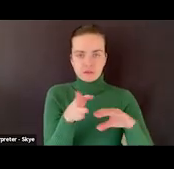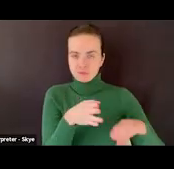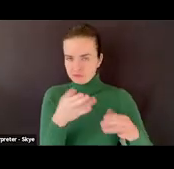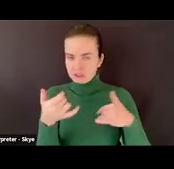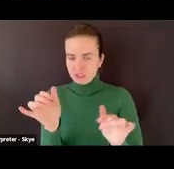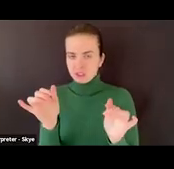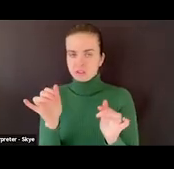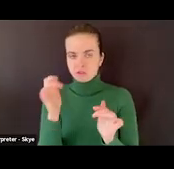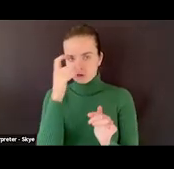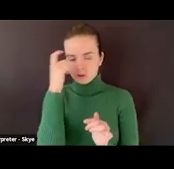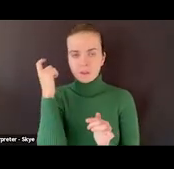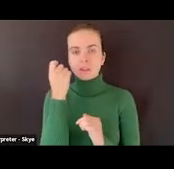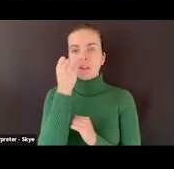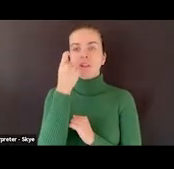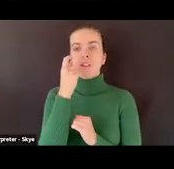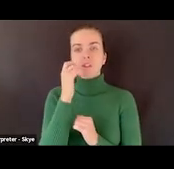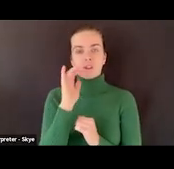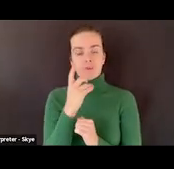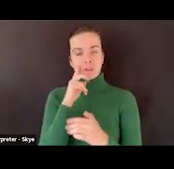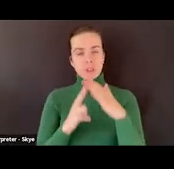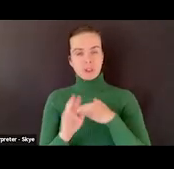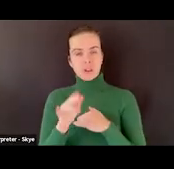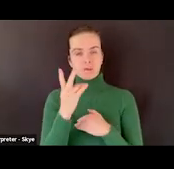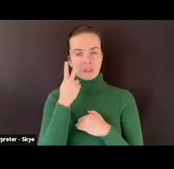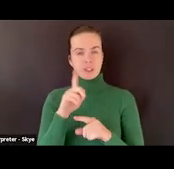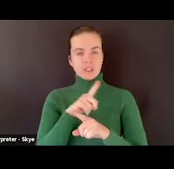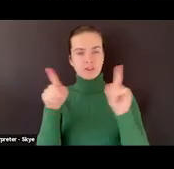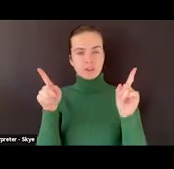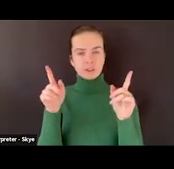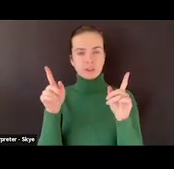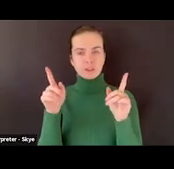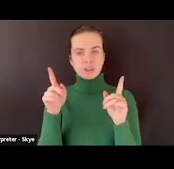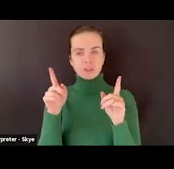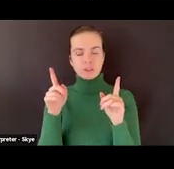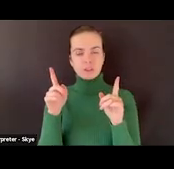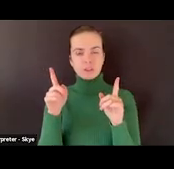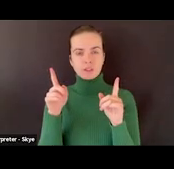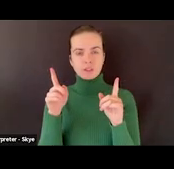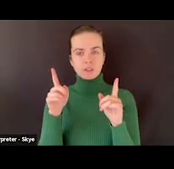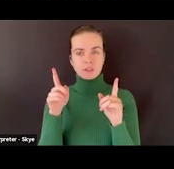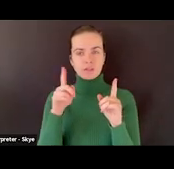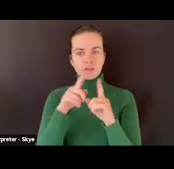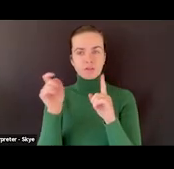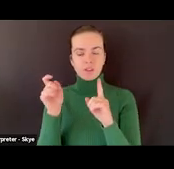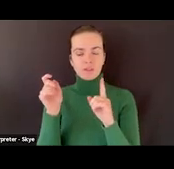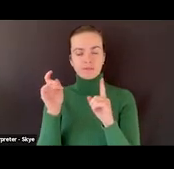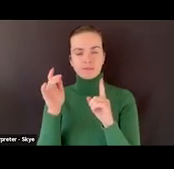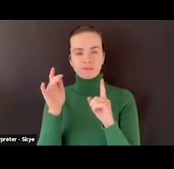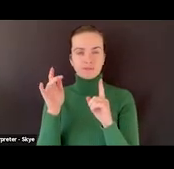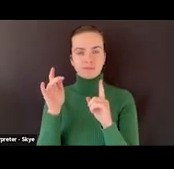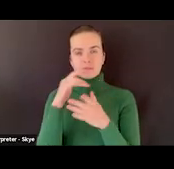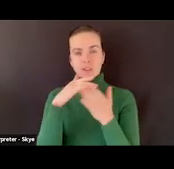initially the hypothesis was that we would see differences by some of the other variables